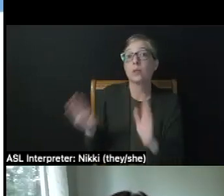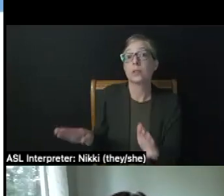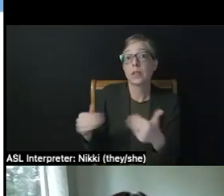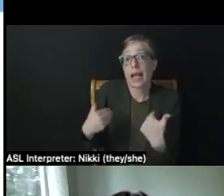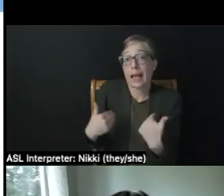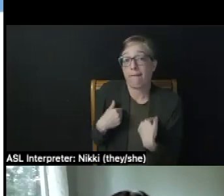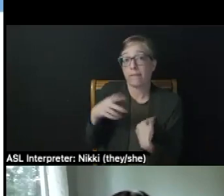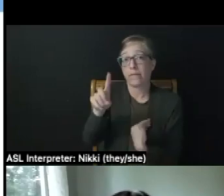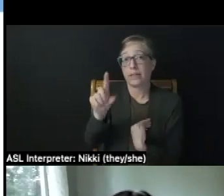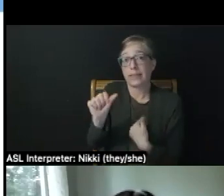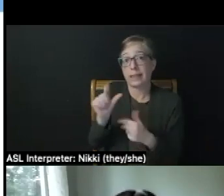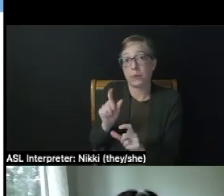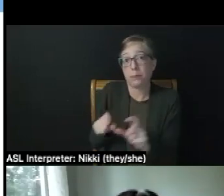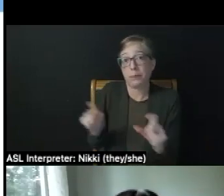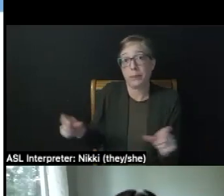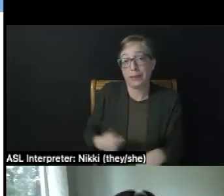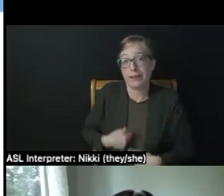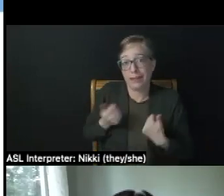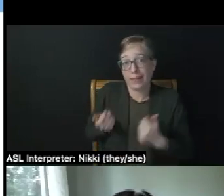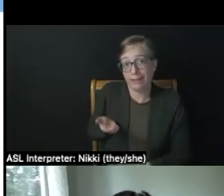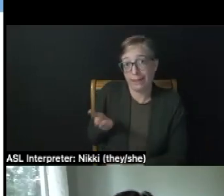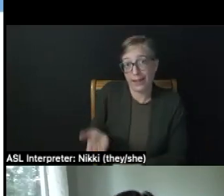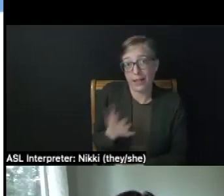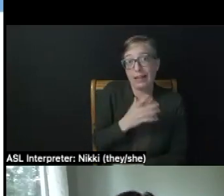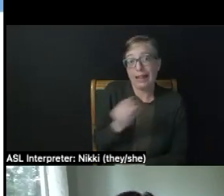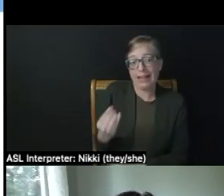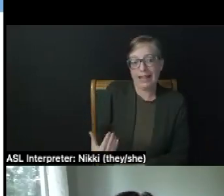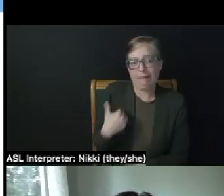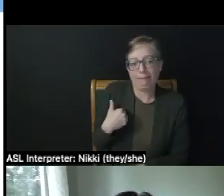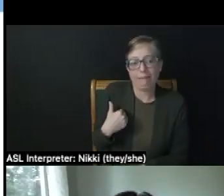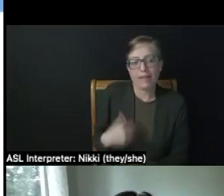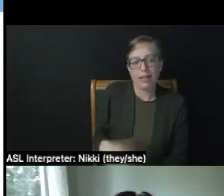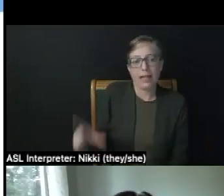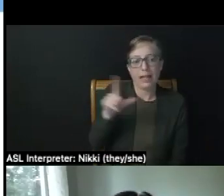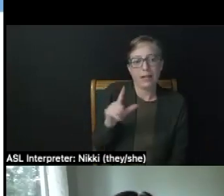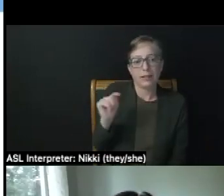those with LTSS needs live in unaffordable,